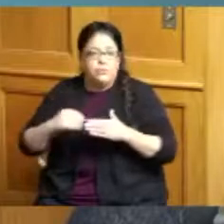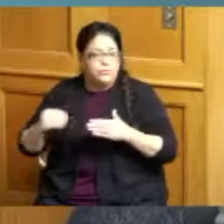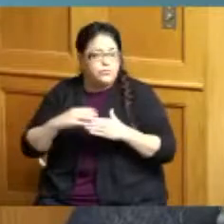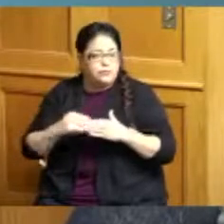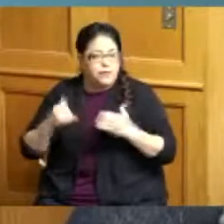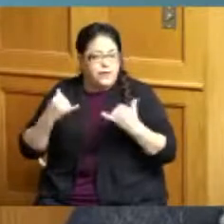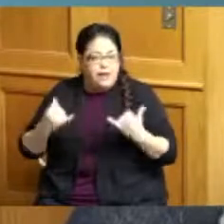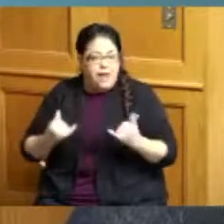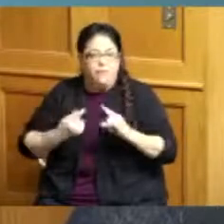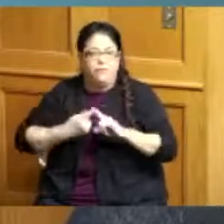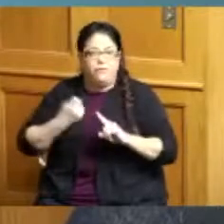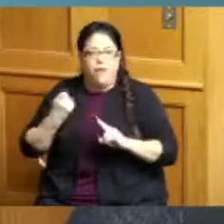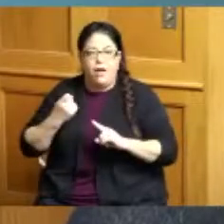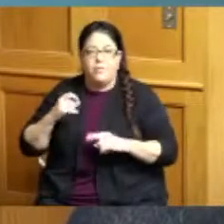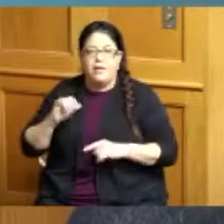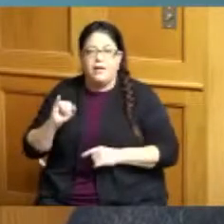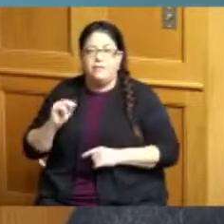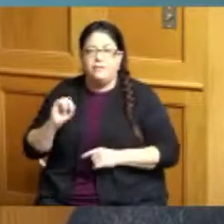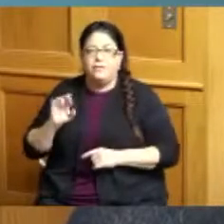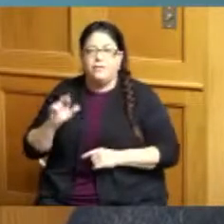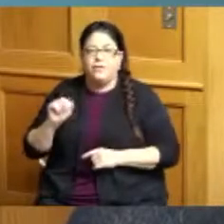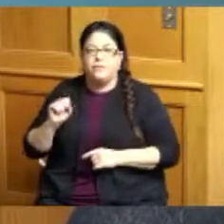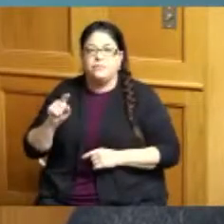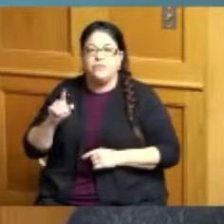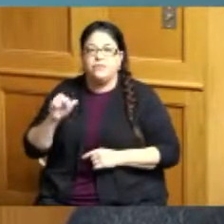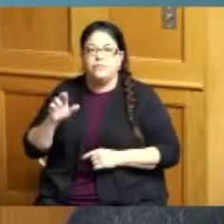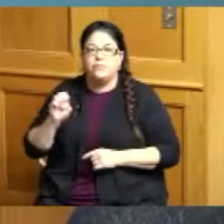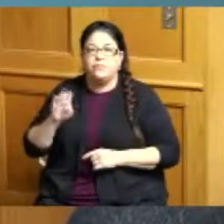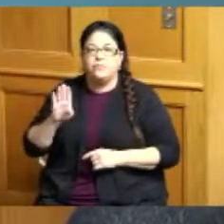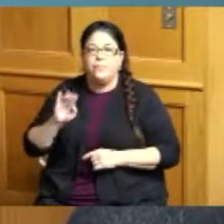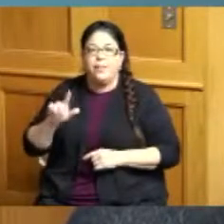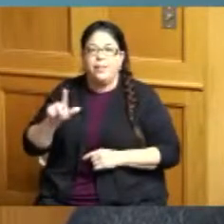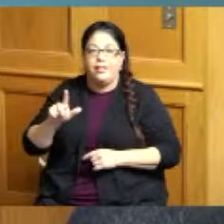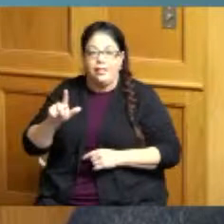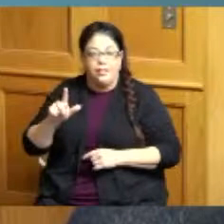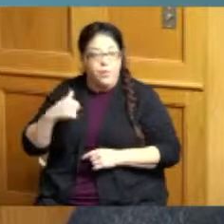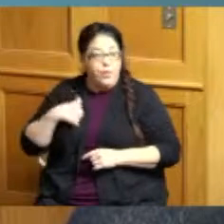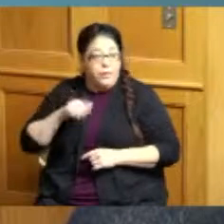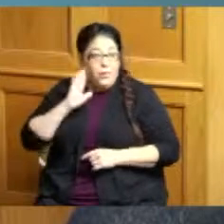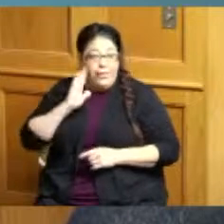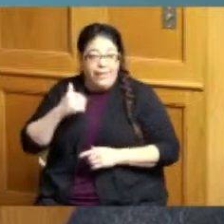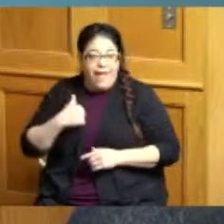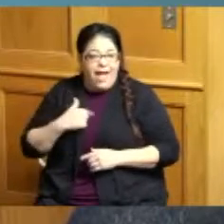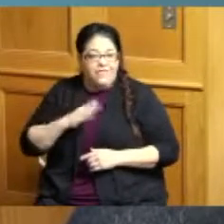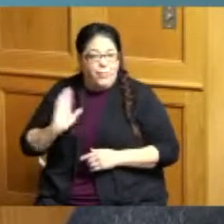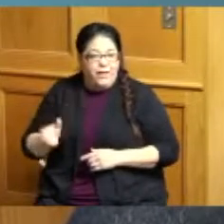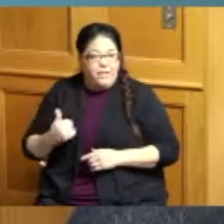infrastructure Bill and opportunities that will have that we have never had and we've done great